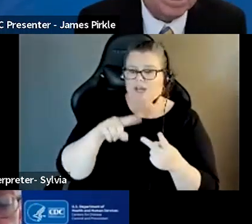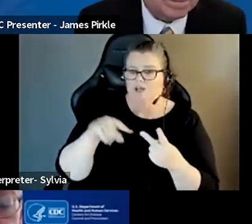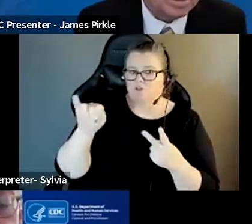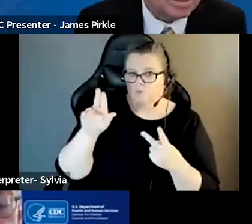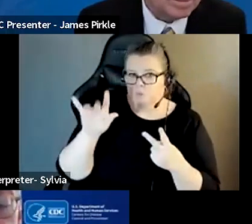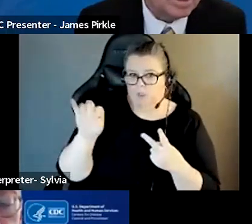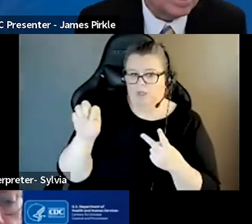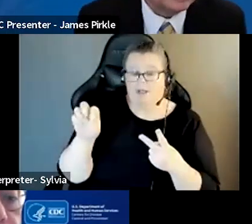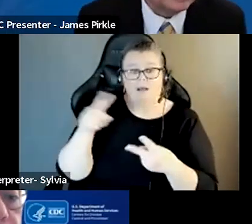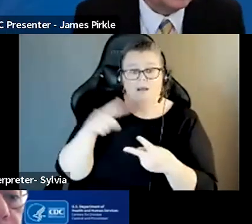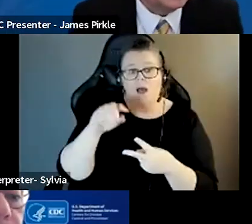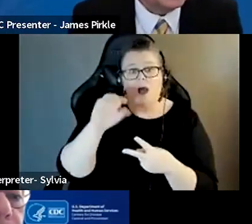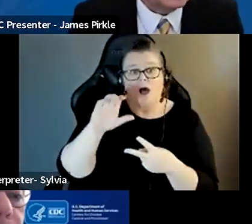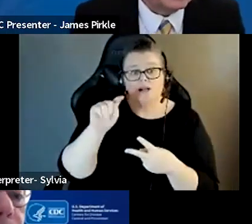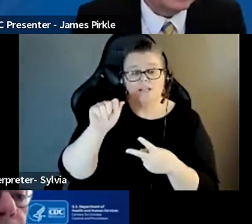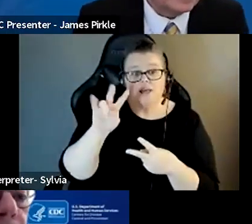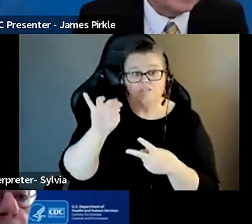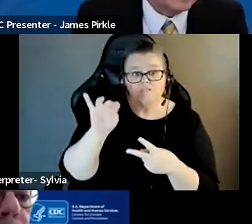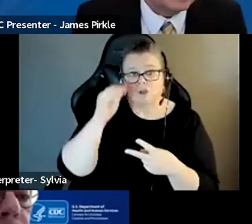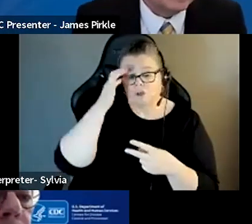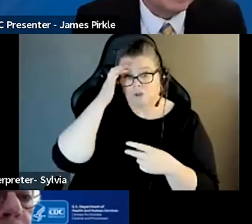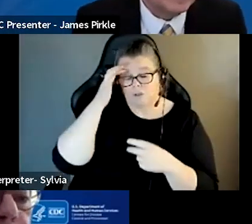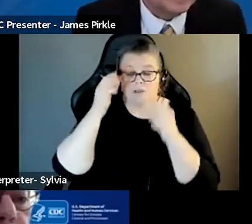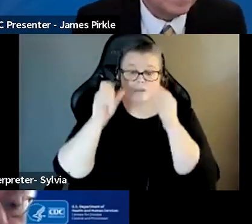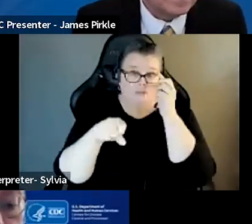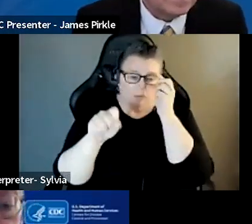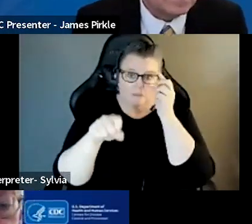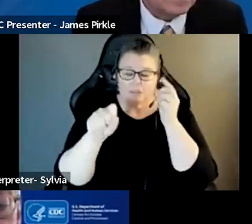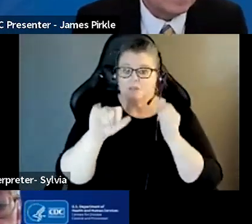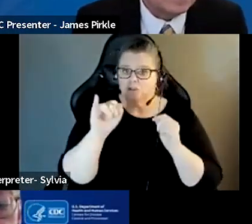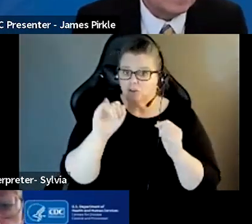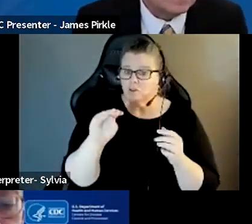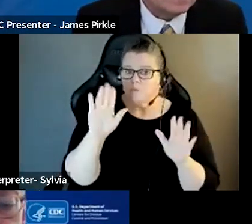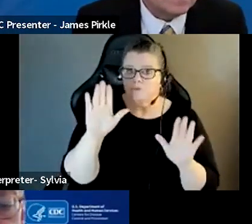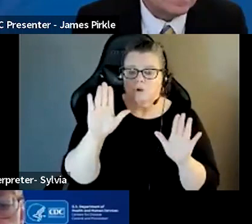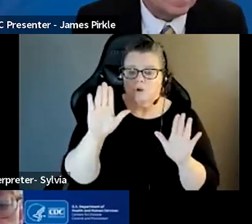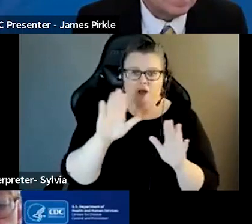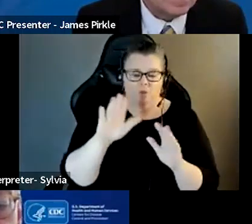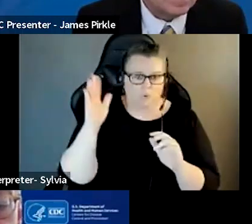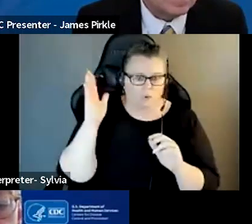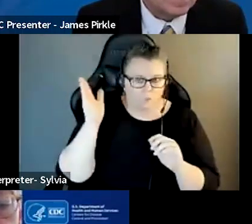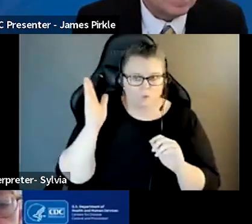Octavio. Yes, Jim, great presentation; really learned a lot. I really like the major quality check